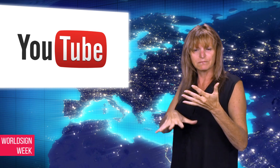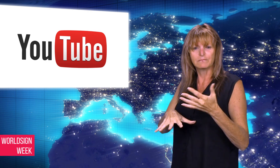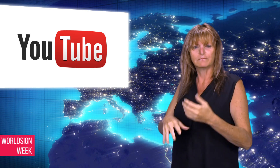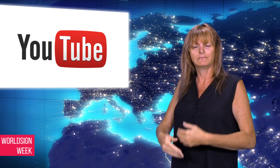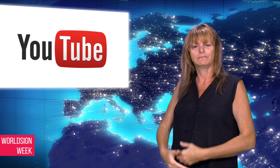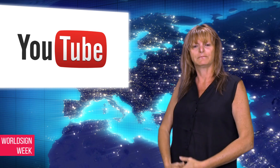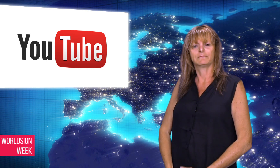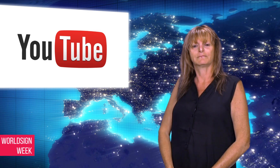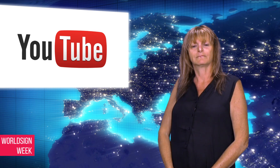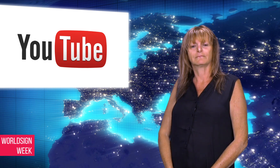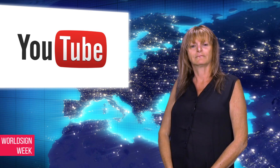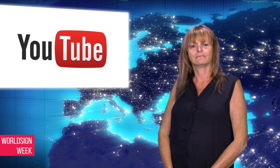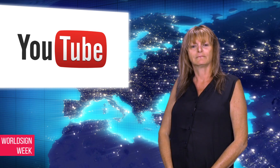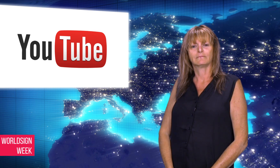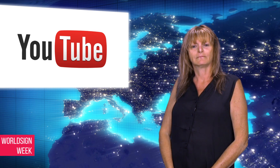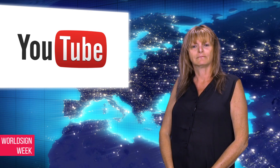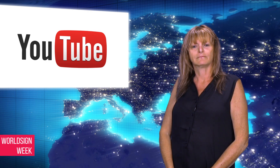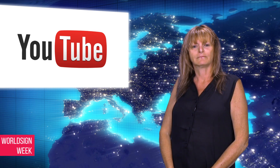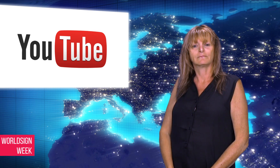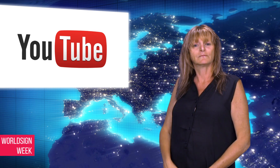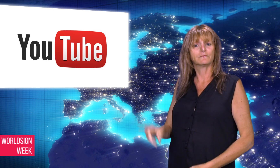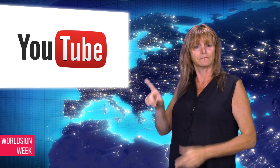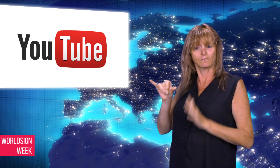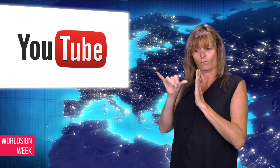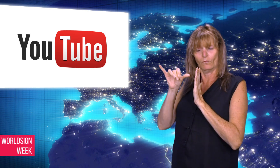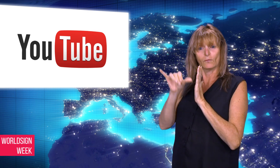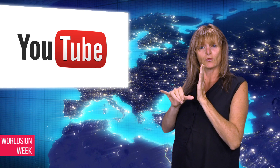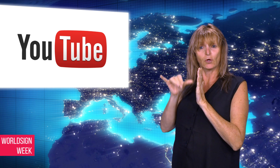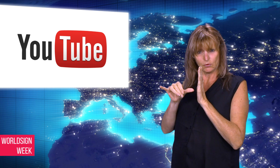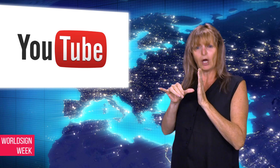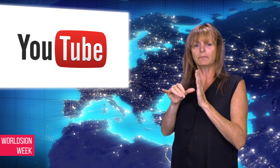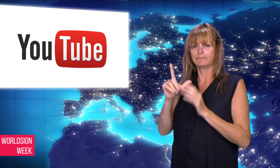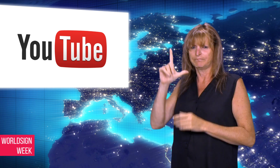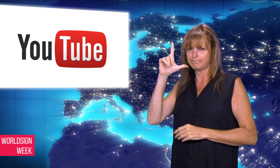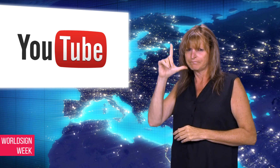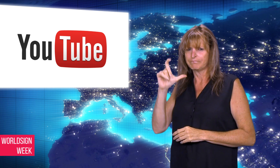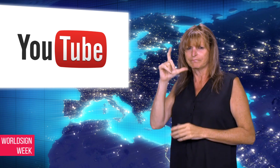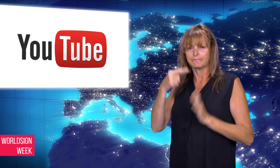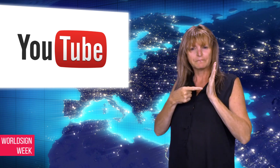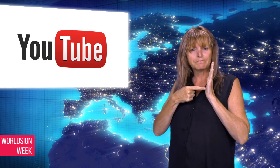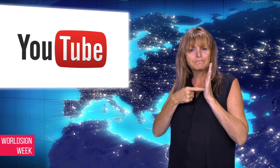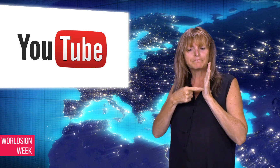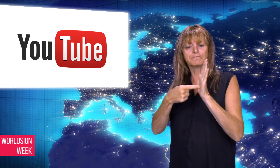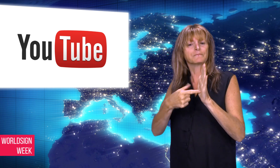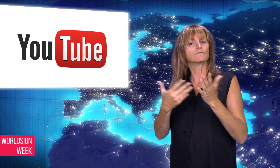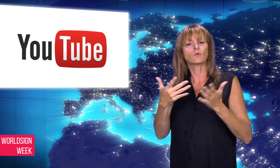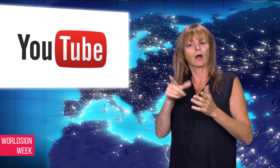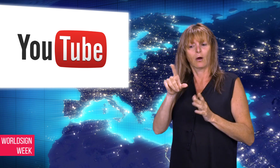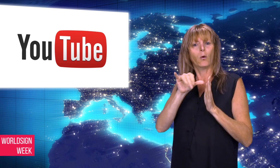users short text previews of news stories in video search results to